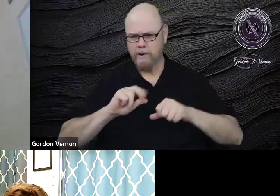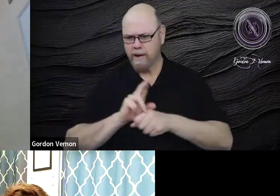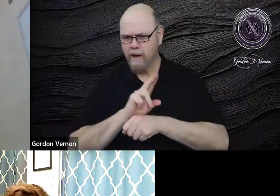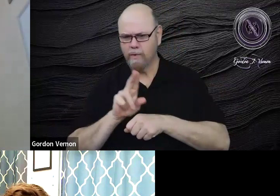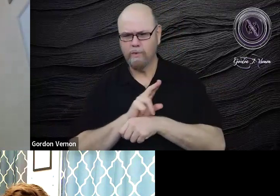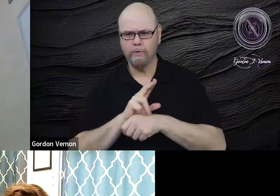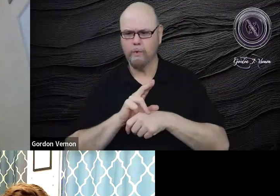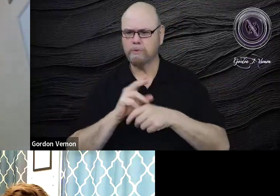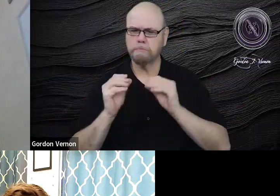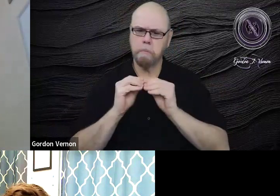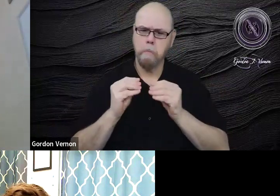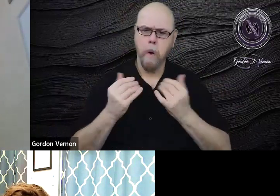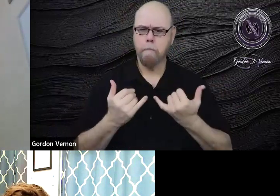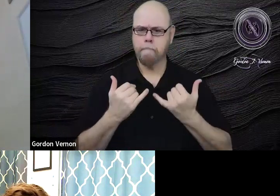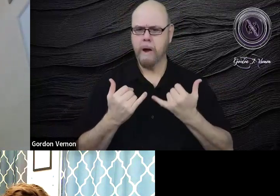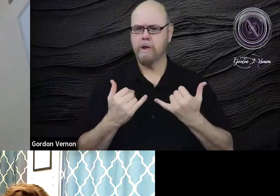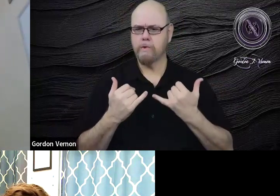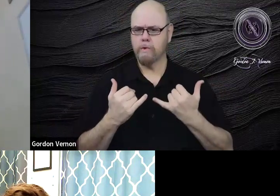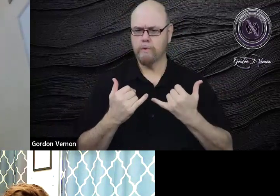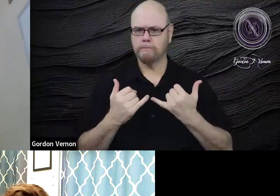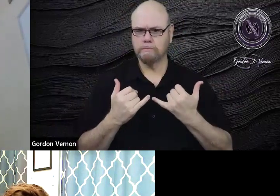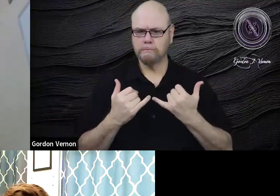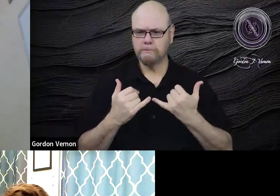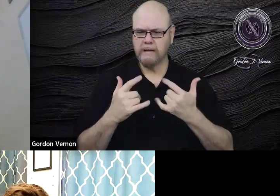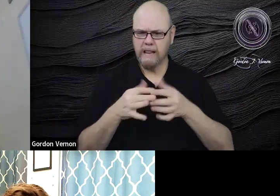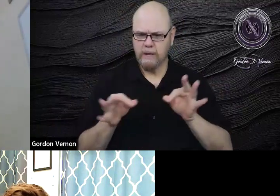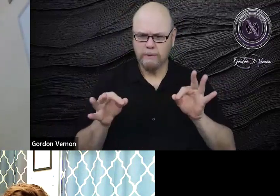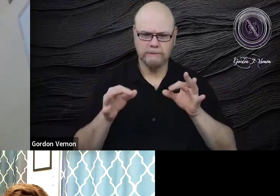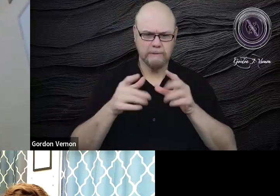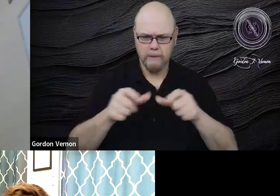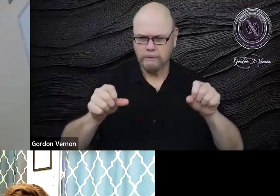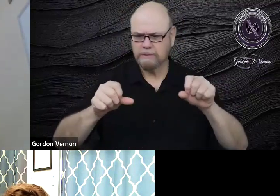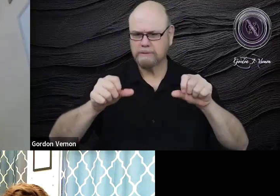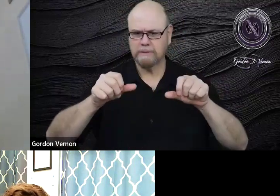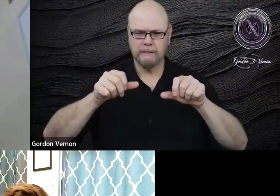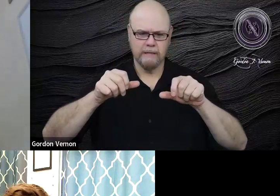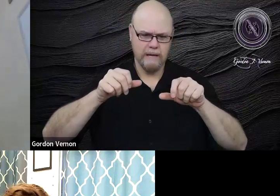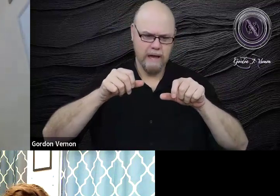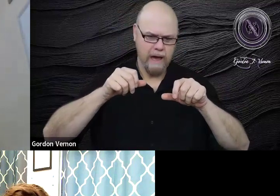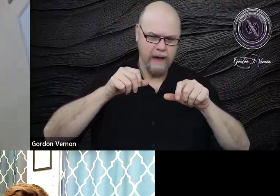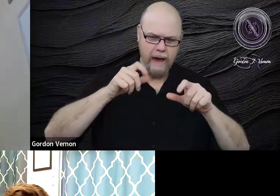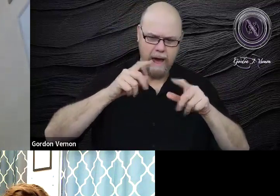But the combination of the two sound sources is important. So the combination of where is the target